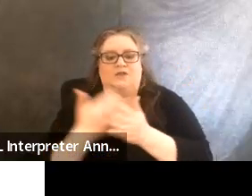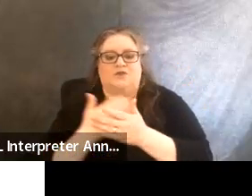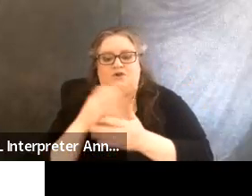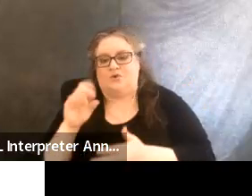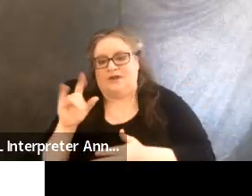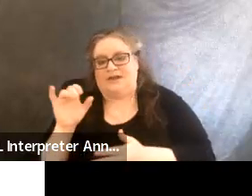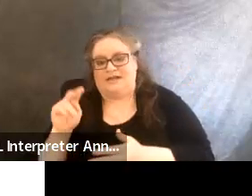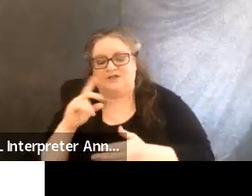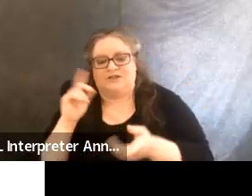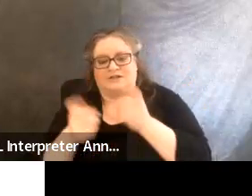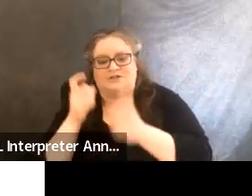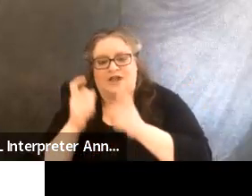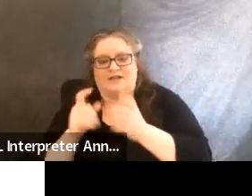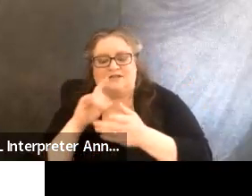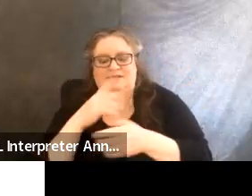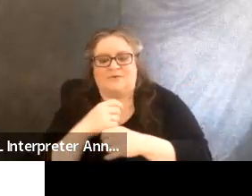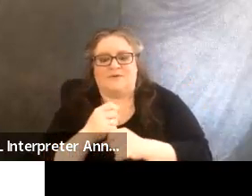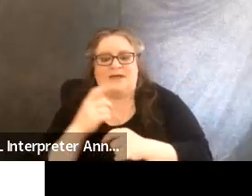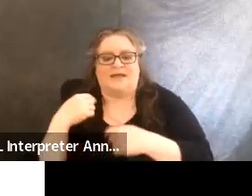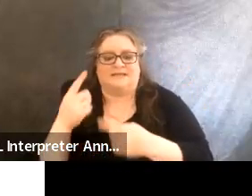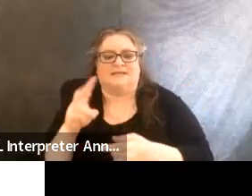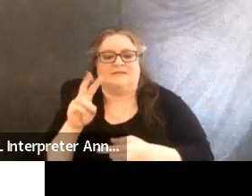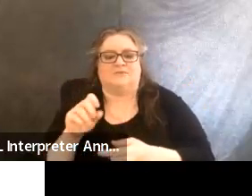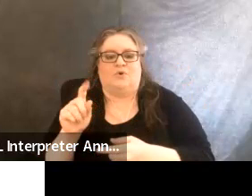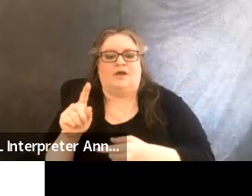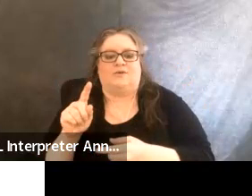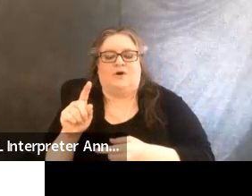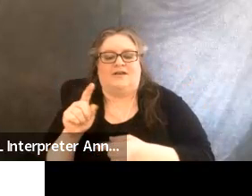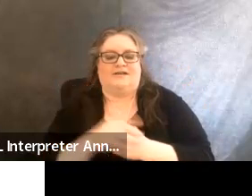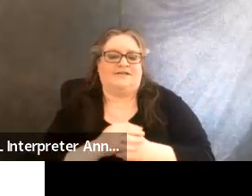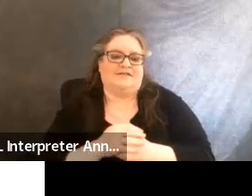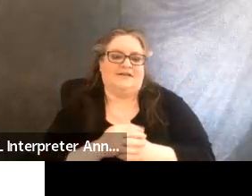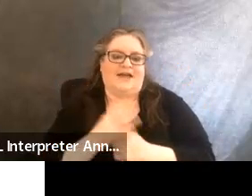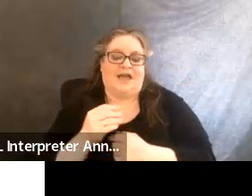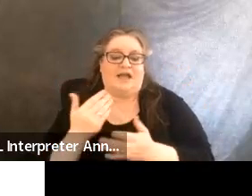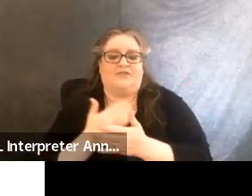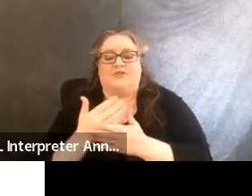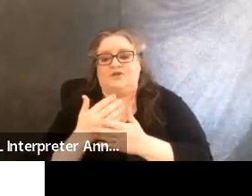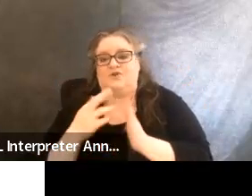and the changes that were made since 2.1, and the new guidelines,